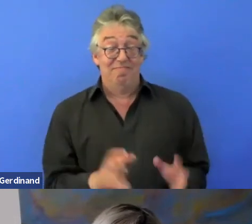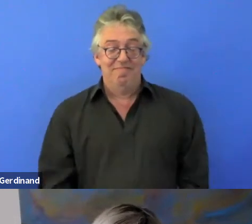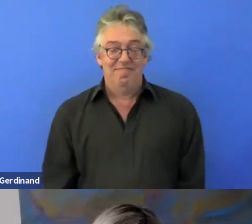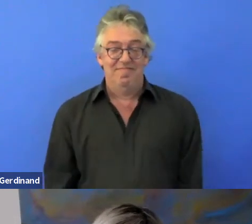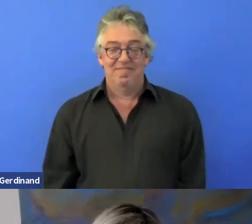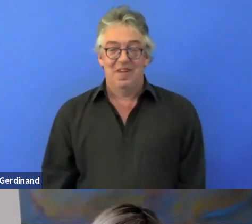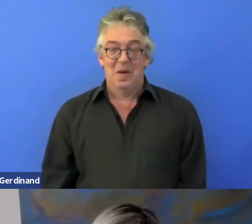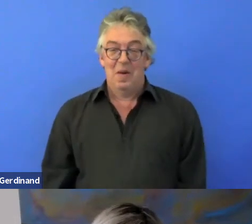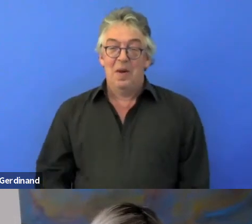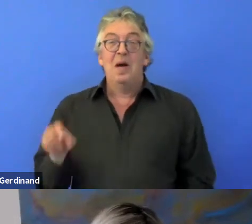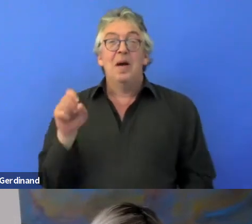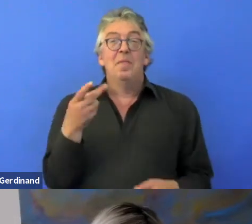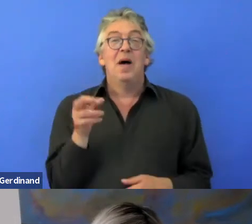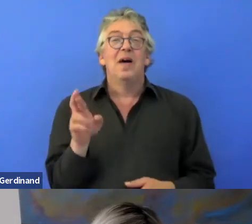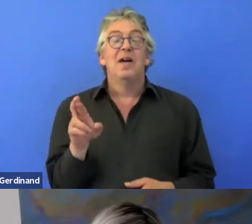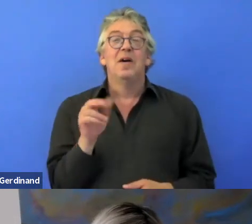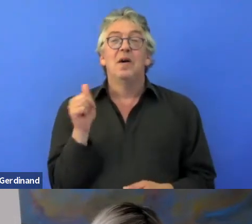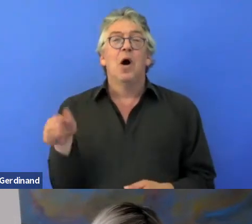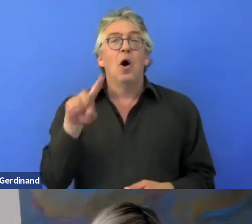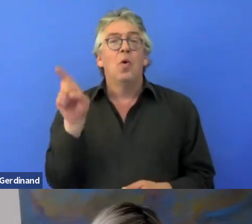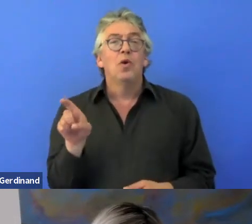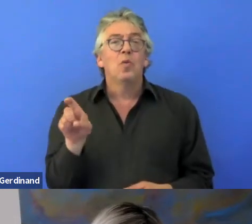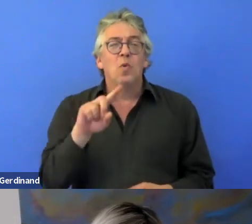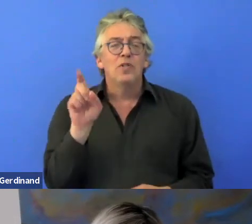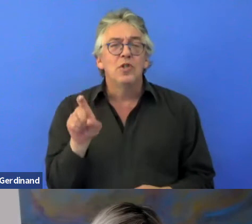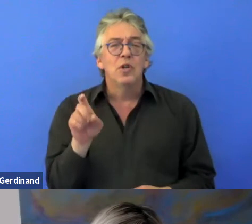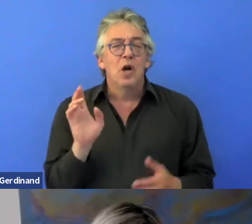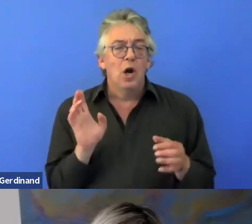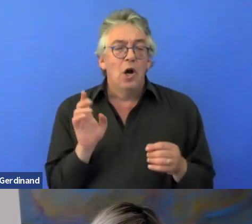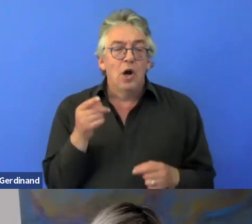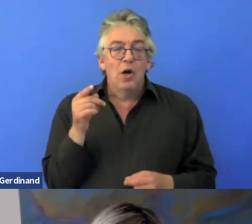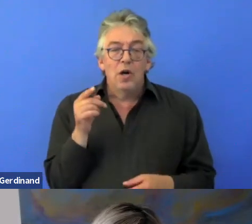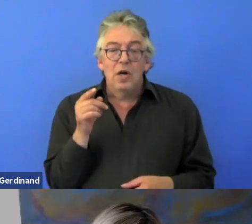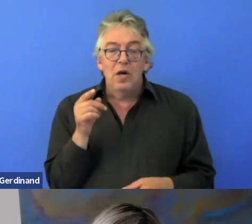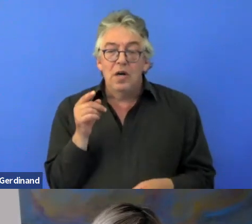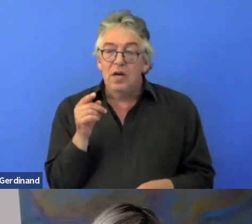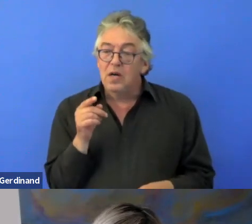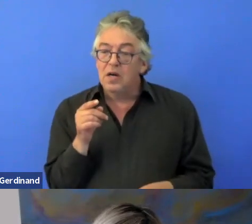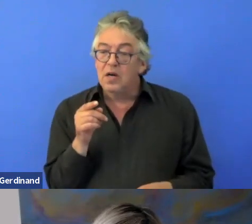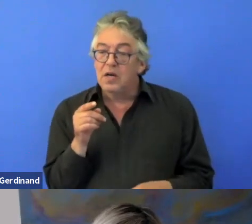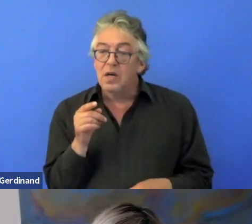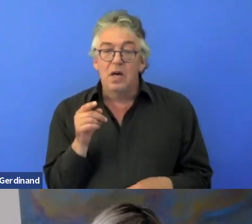There is a question about the recommendations. It was a file that I shared, EDF's recommendations